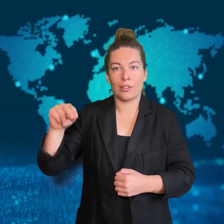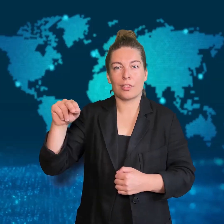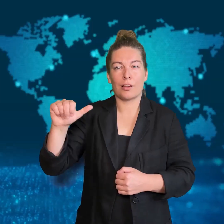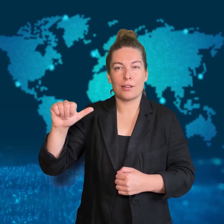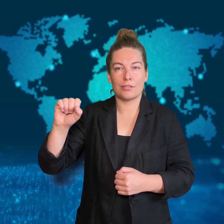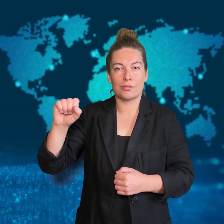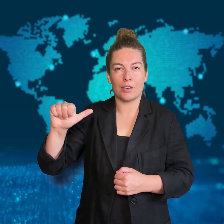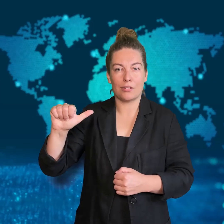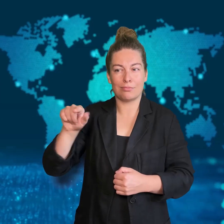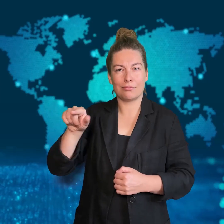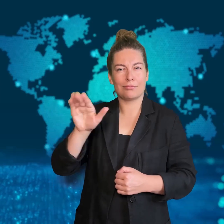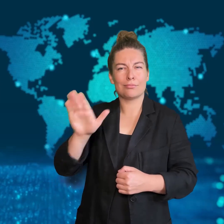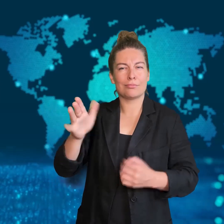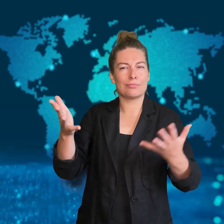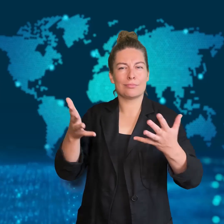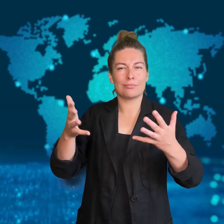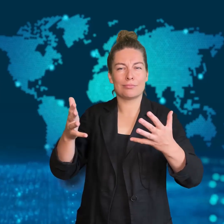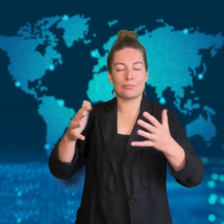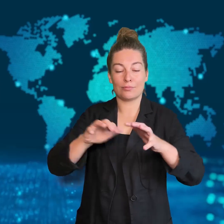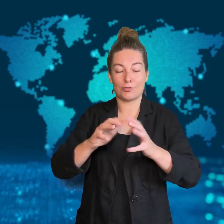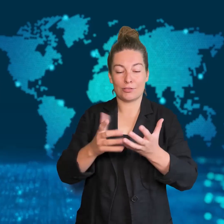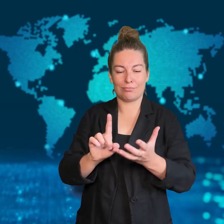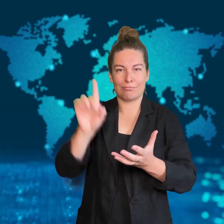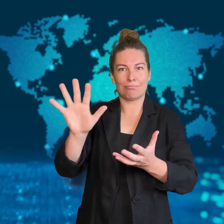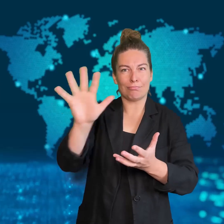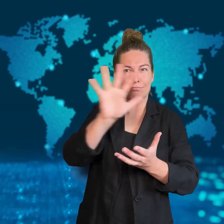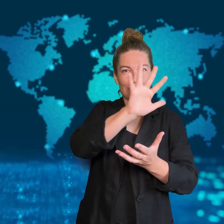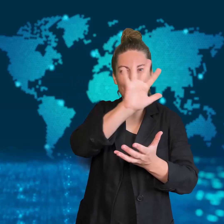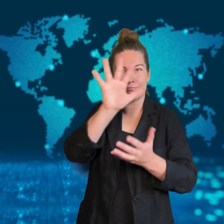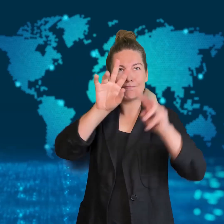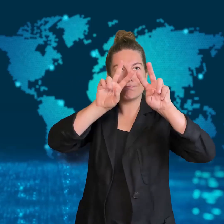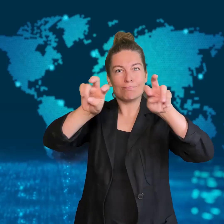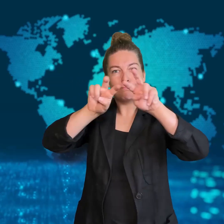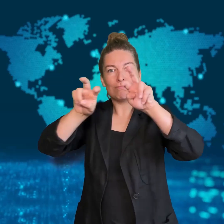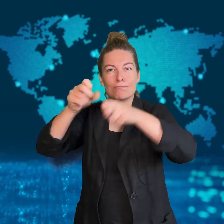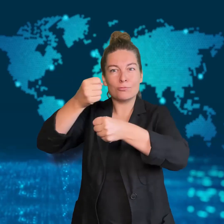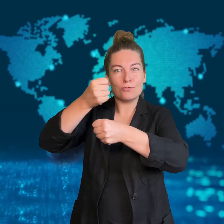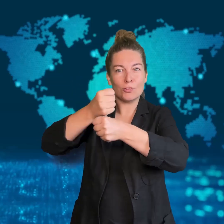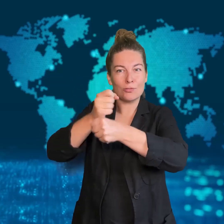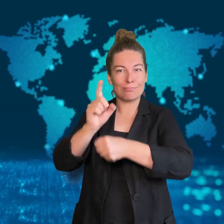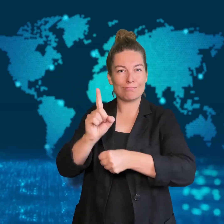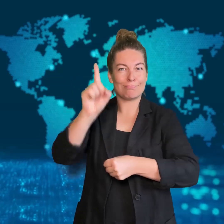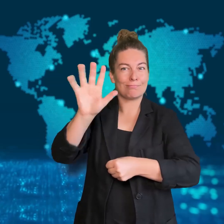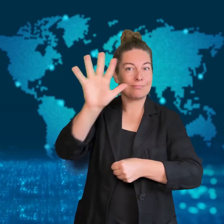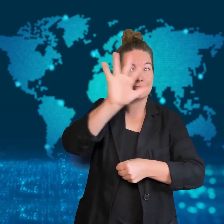[MONIKA]: Astronauts dropped their tool bag during a spacewalk.